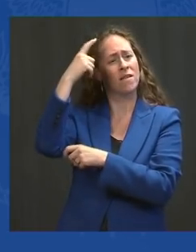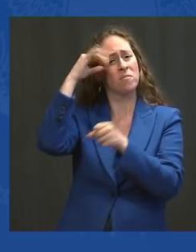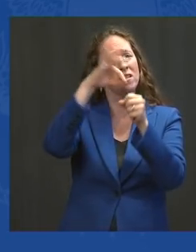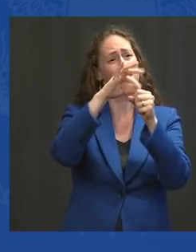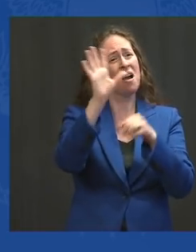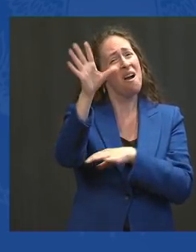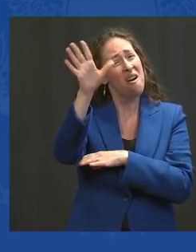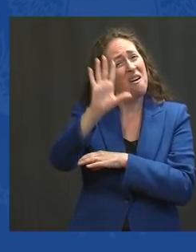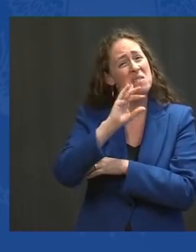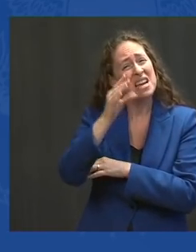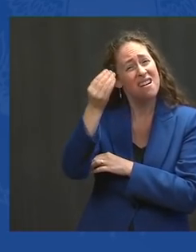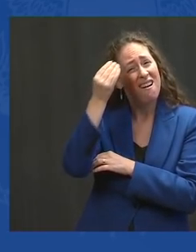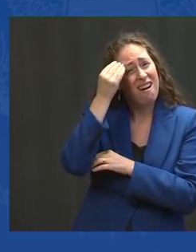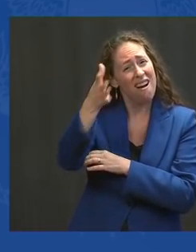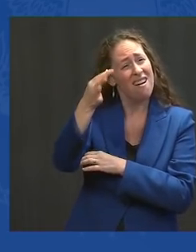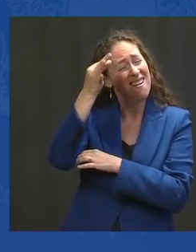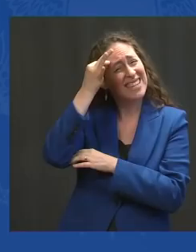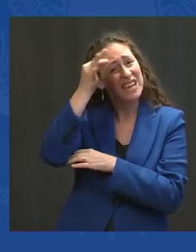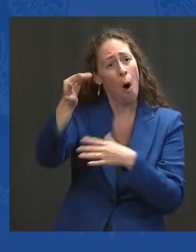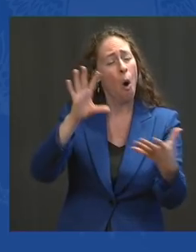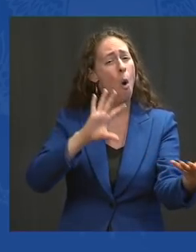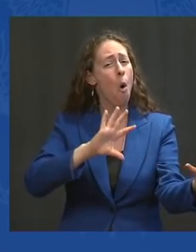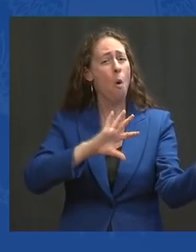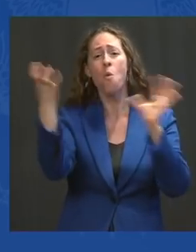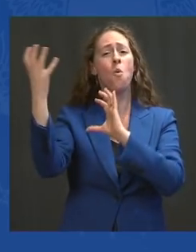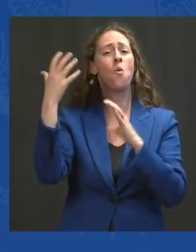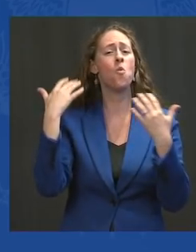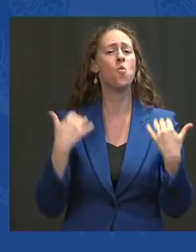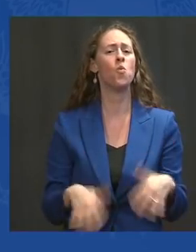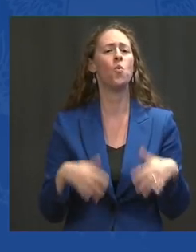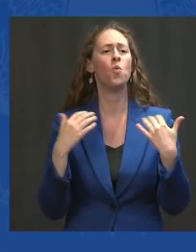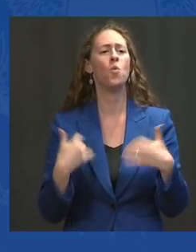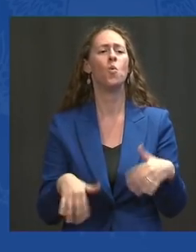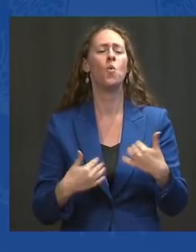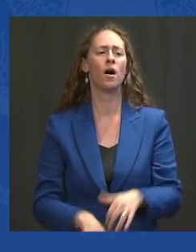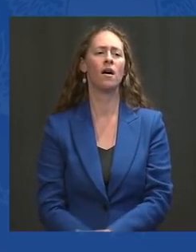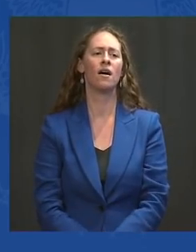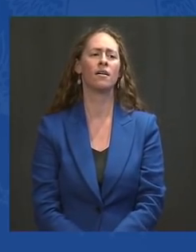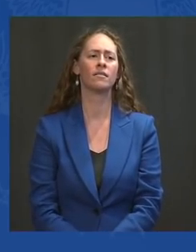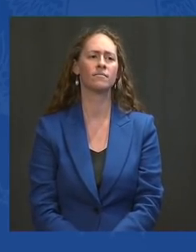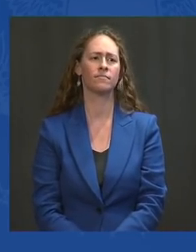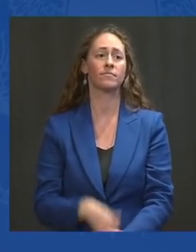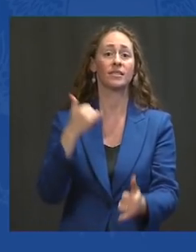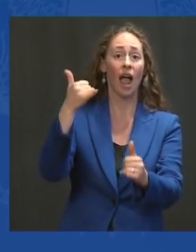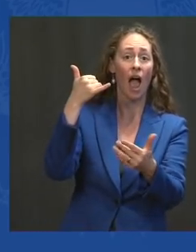We're going to face another test in 2022: a new wave of unprecedented voter suppression,